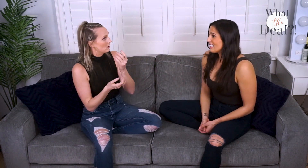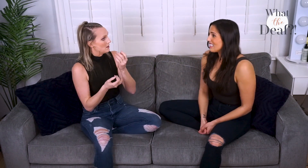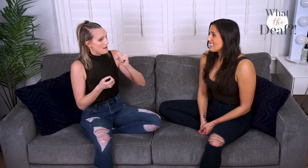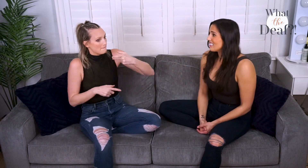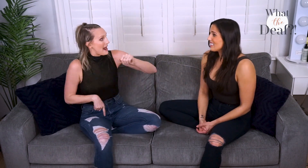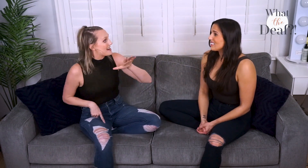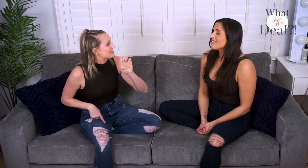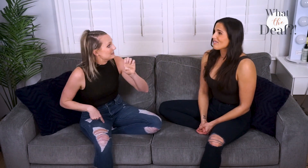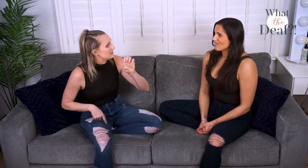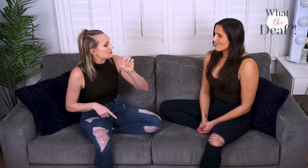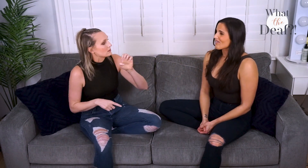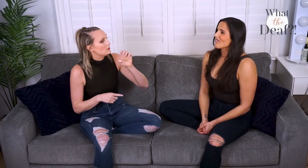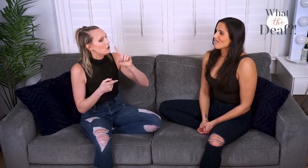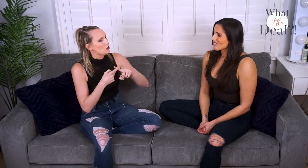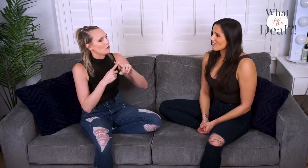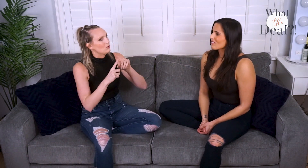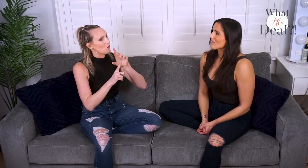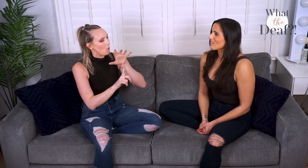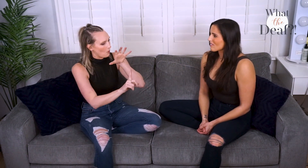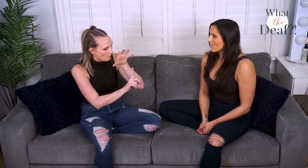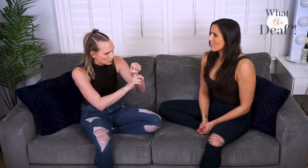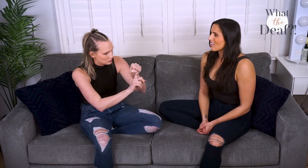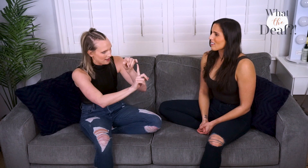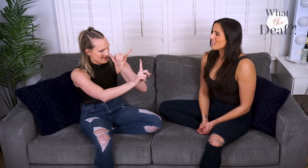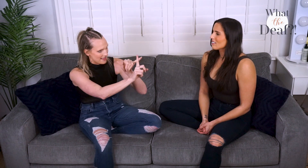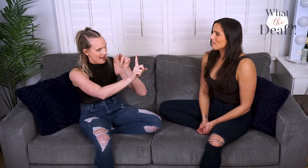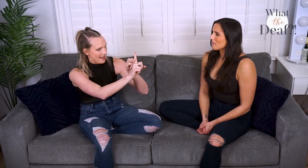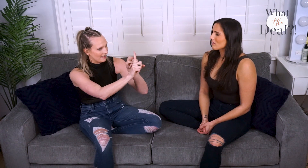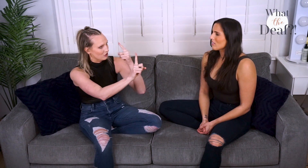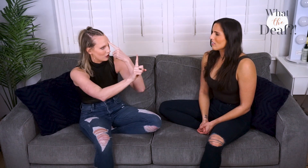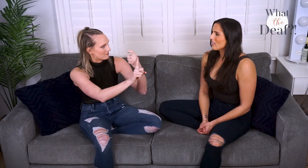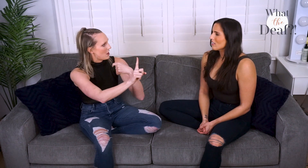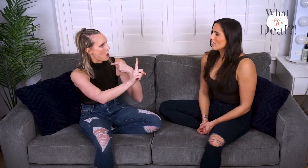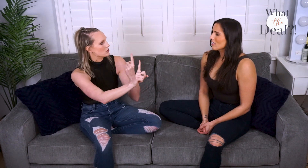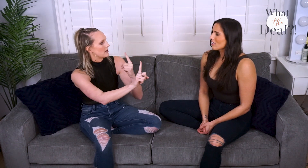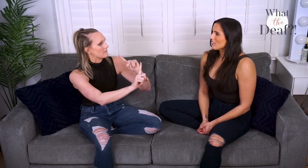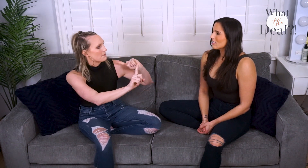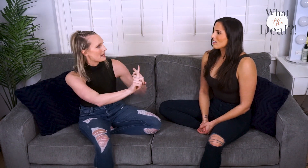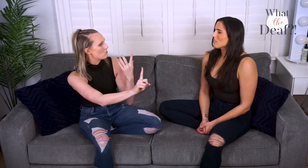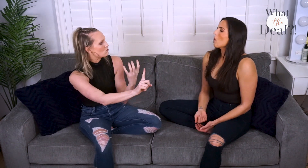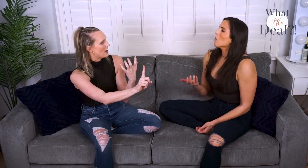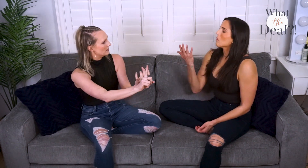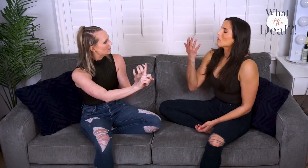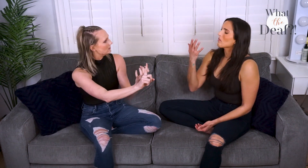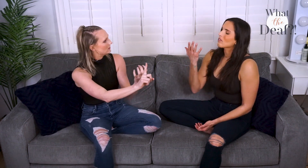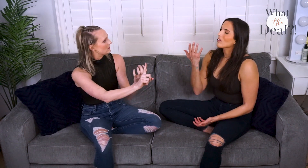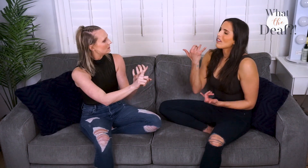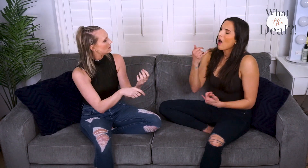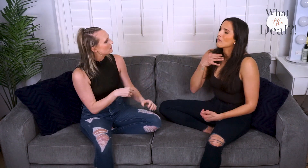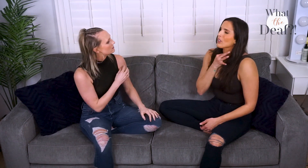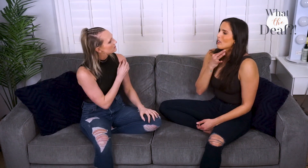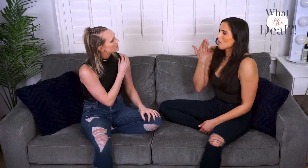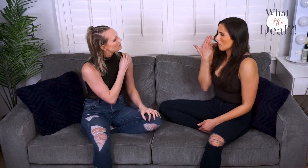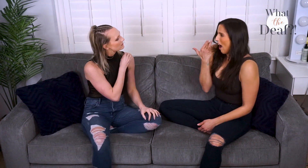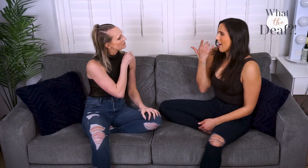My own space to reach this dream of mine that I've always been wanting. Okay, so now I'm curious,